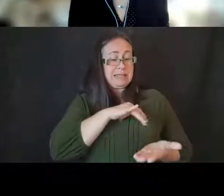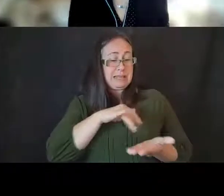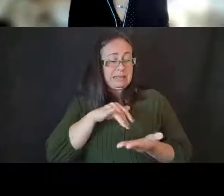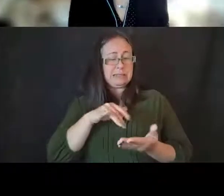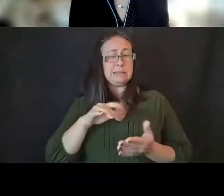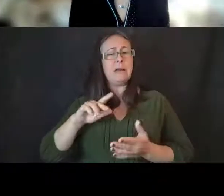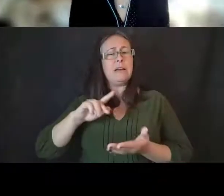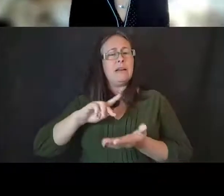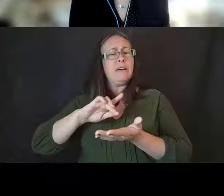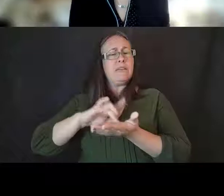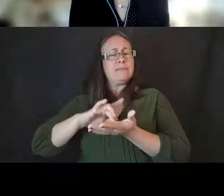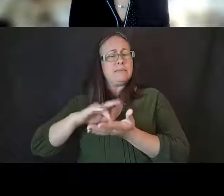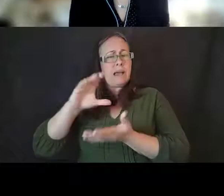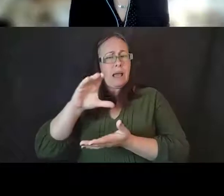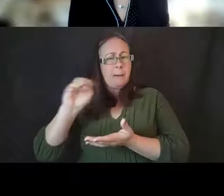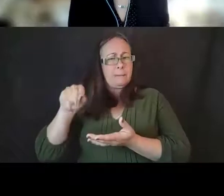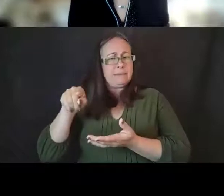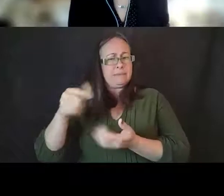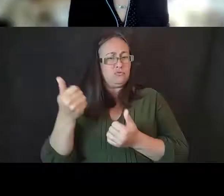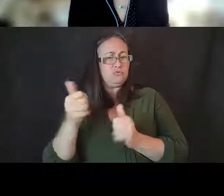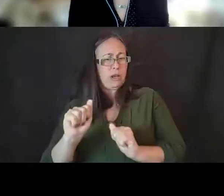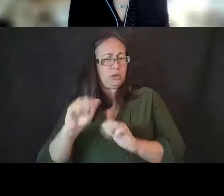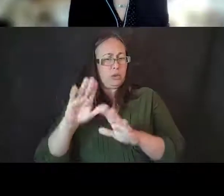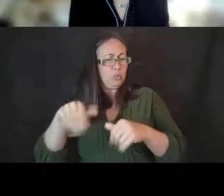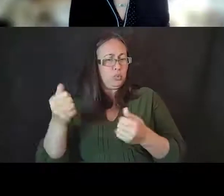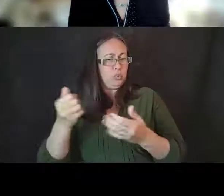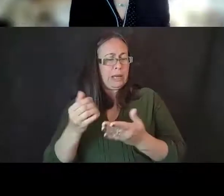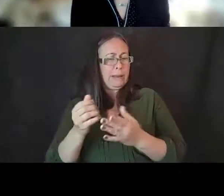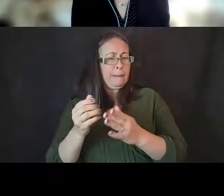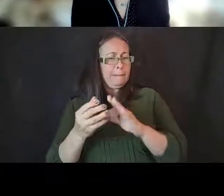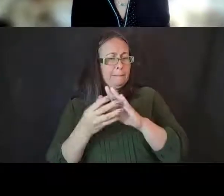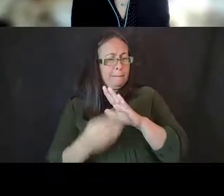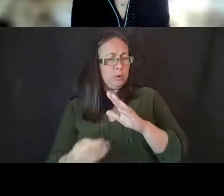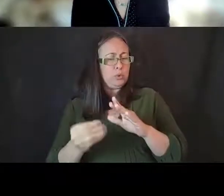that were attempting to reproduce the studies in the …